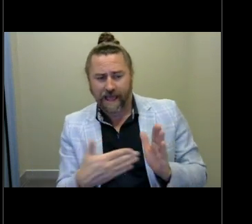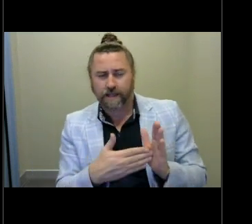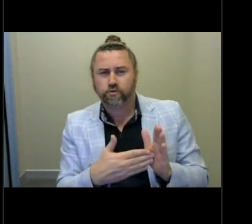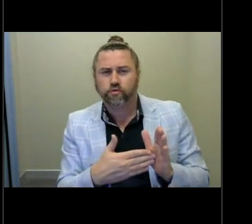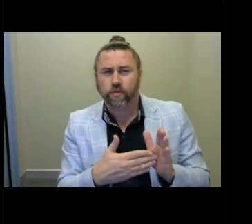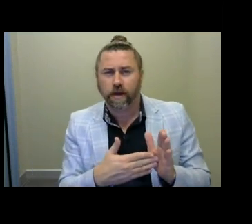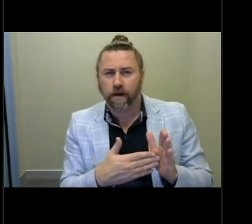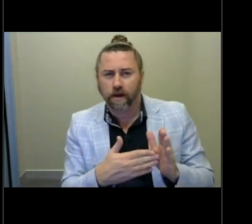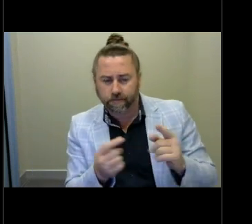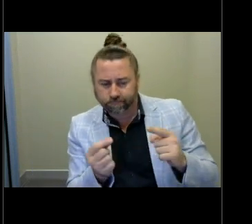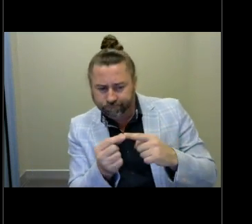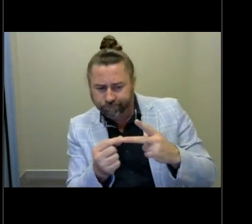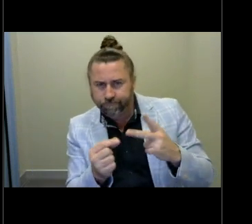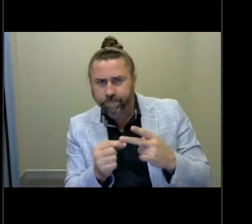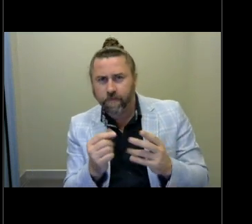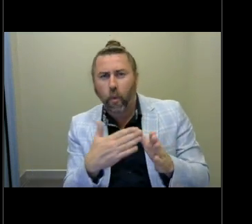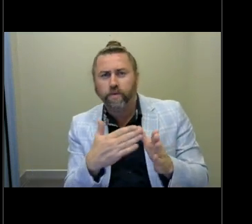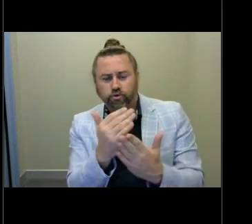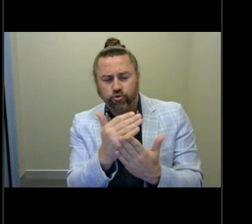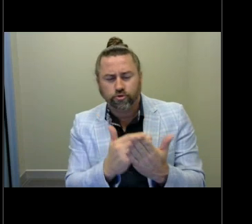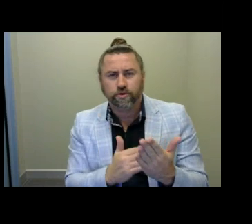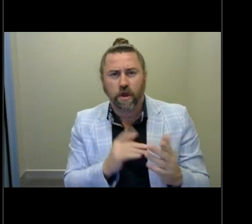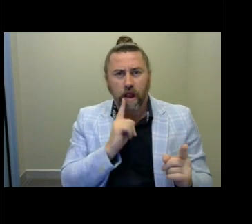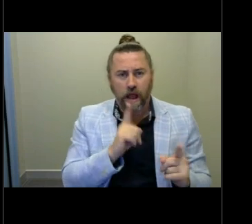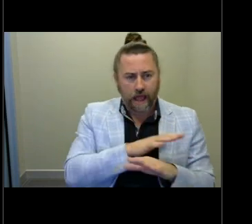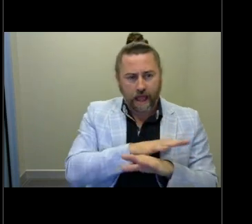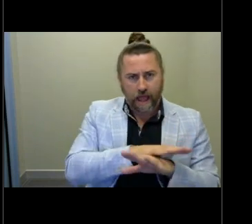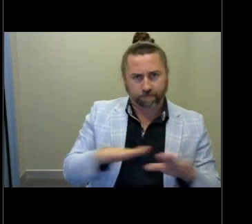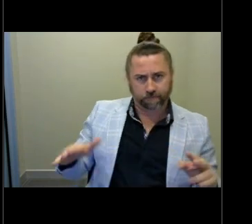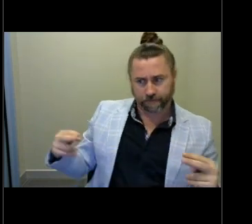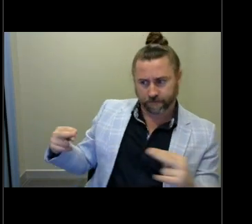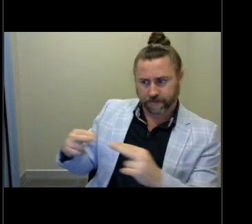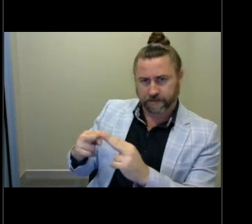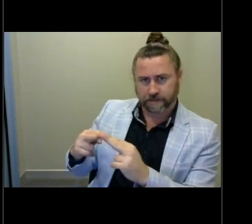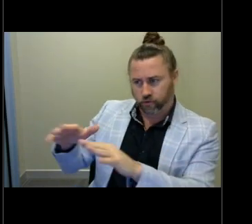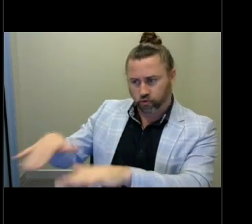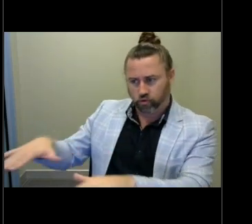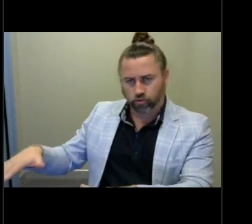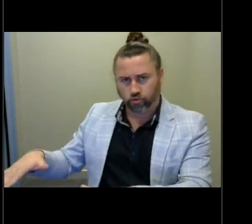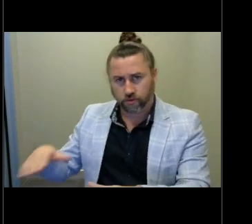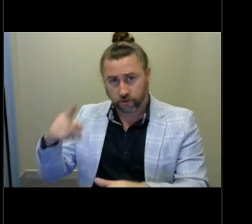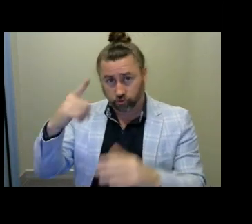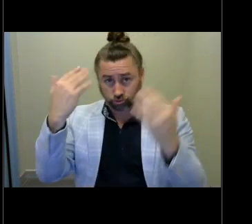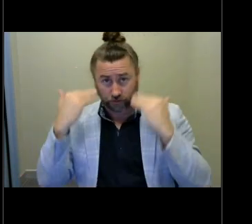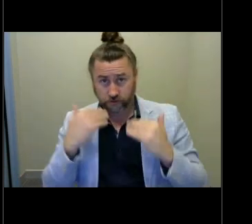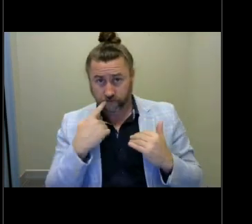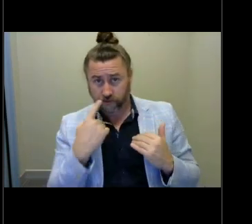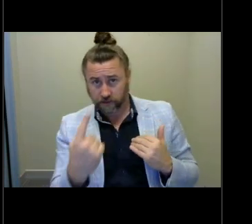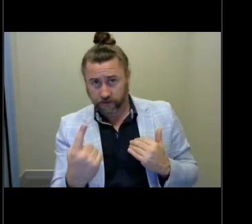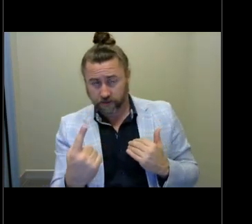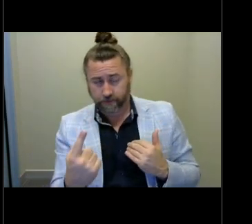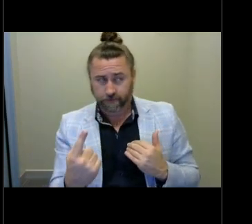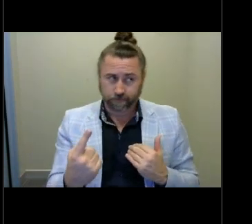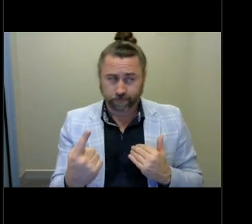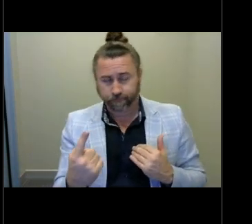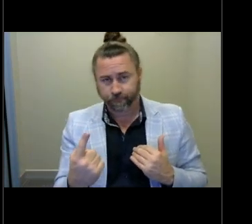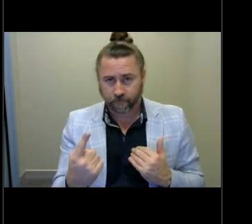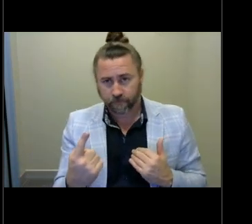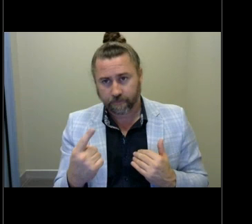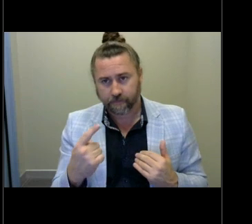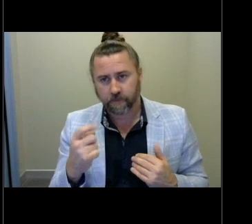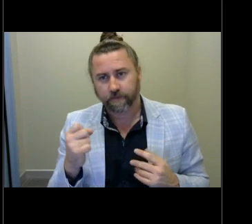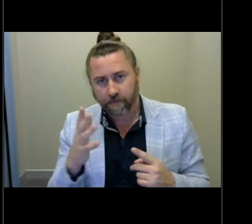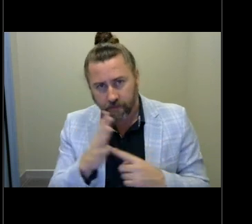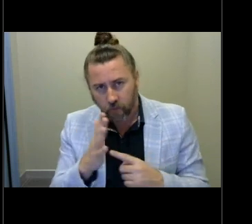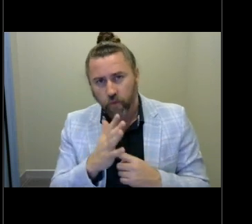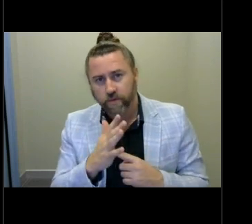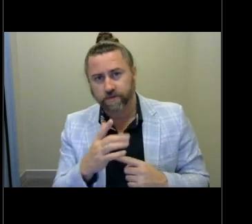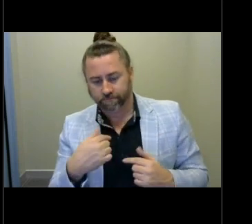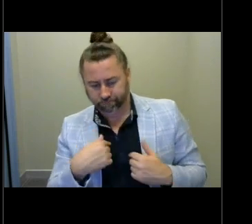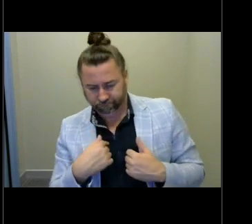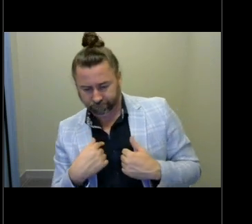to be made such as no contact, it's important that people get advice about what that means